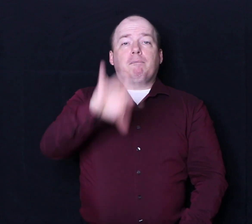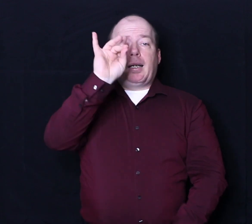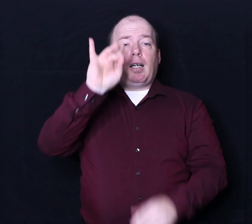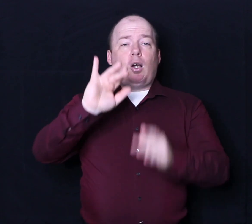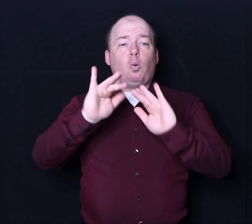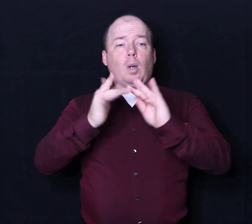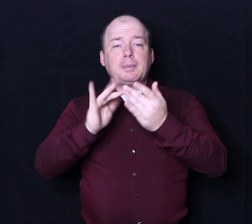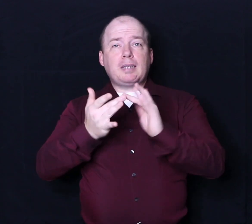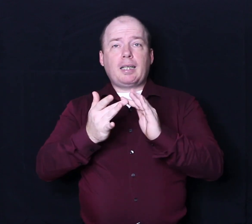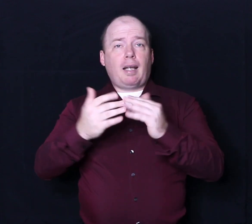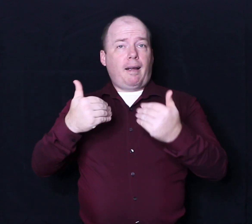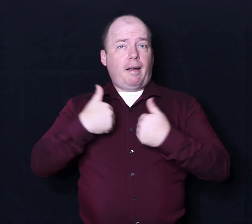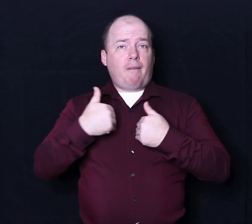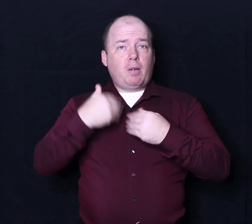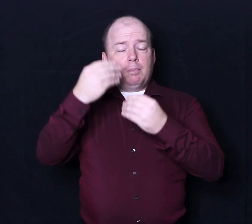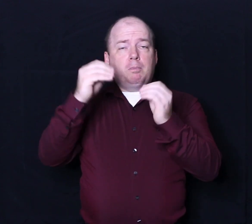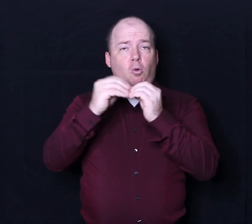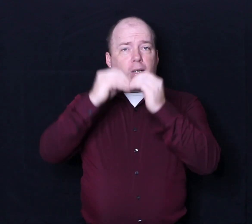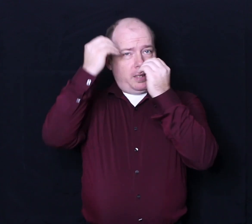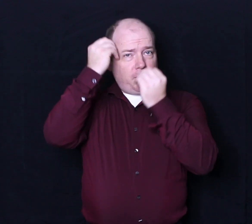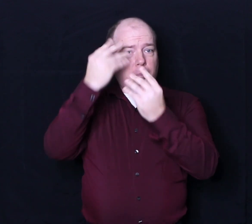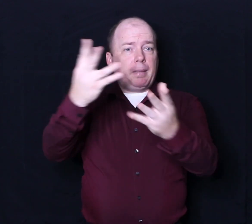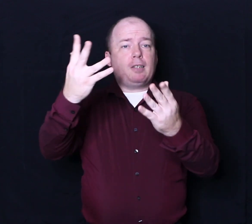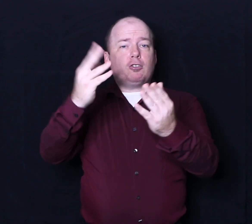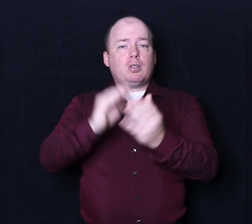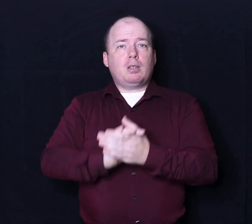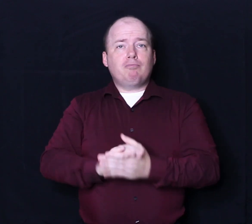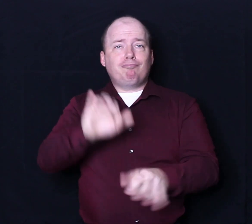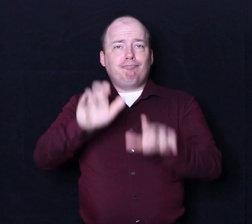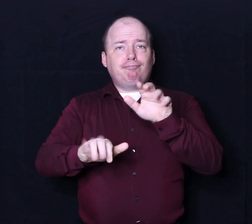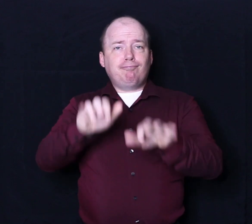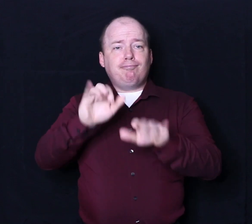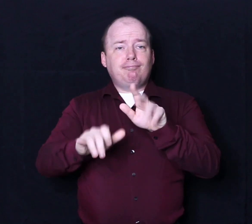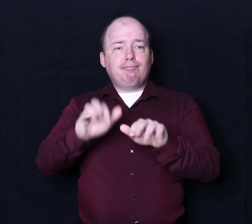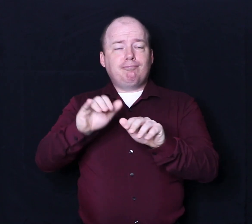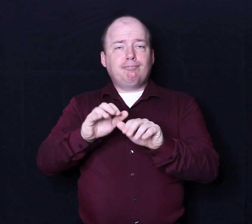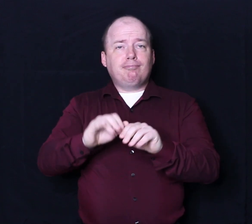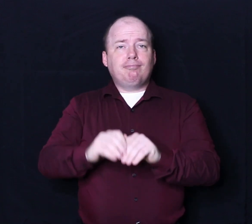The website to find out more information is: